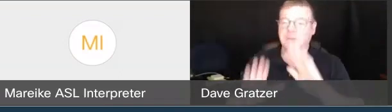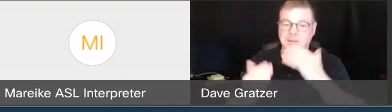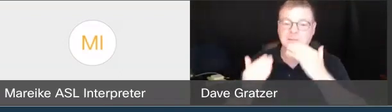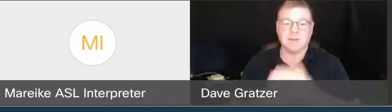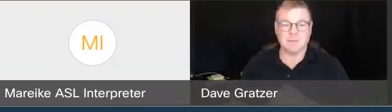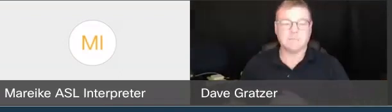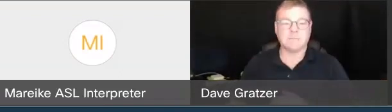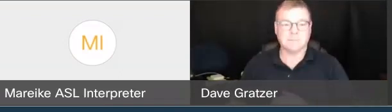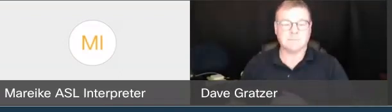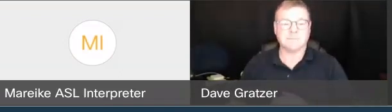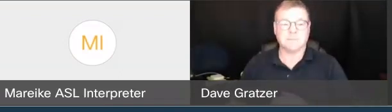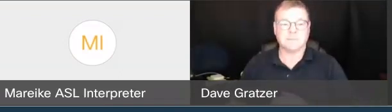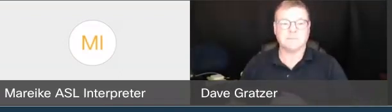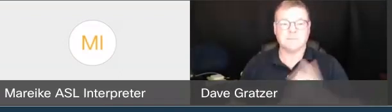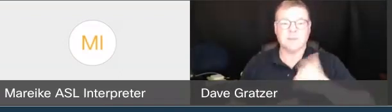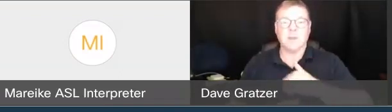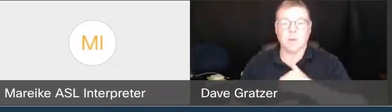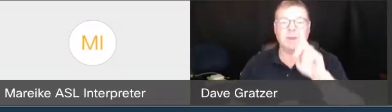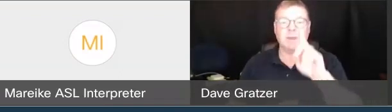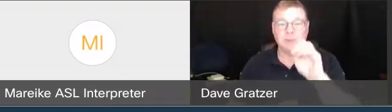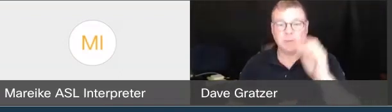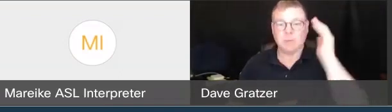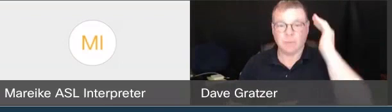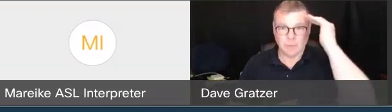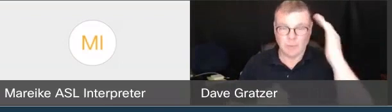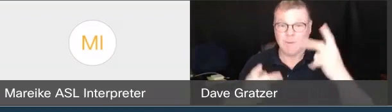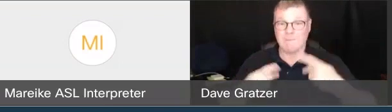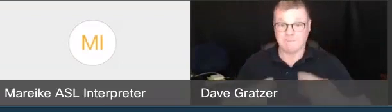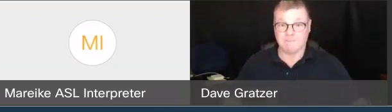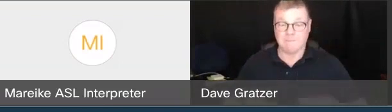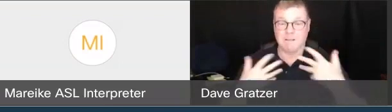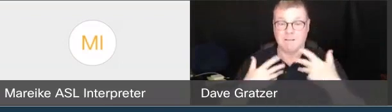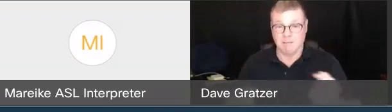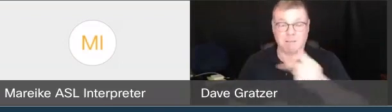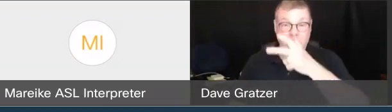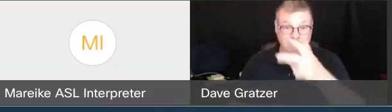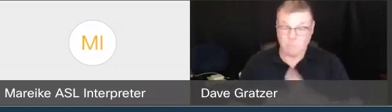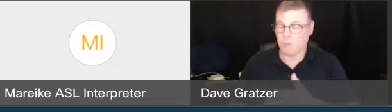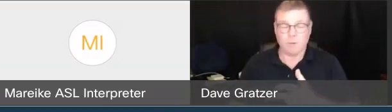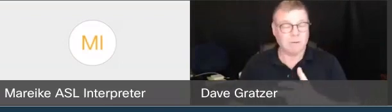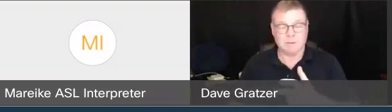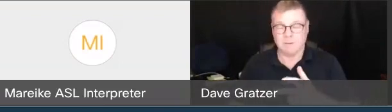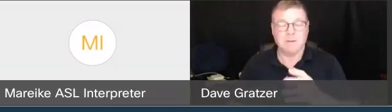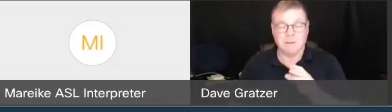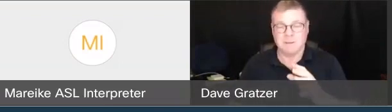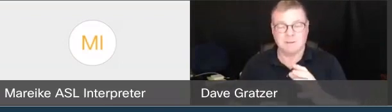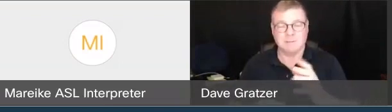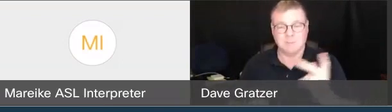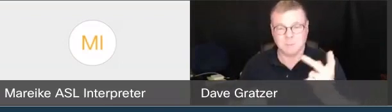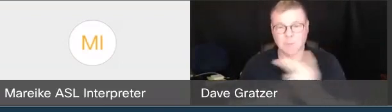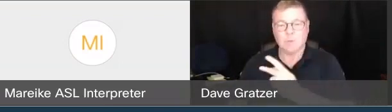that we do know that, poor physical health really contribute to exacerbating mental health and